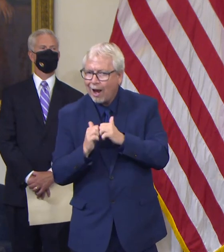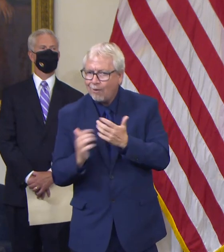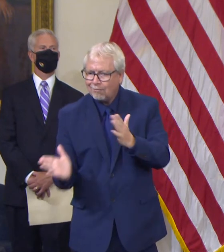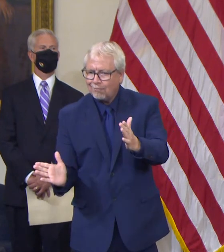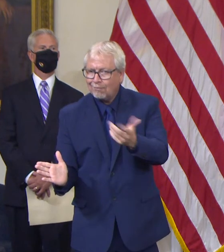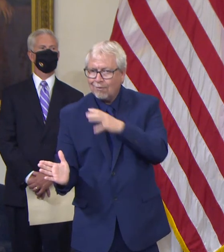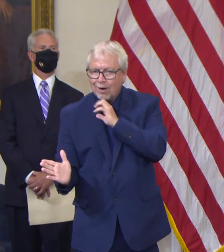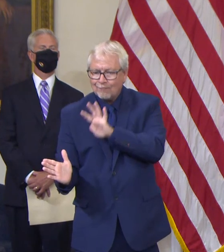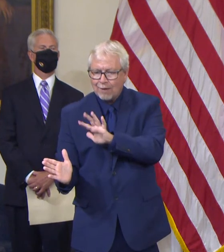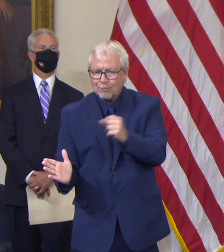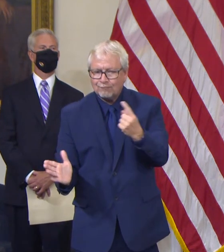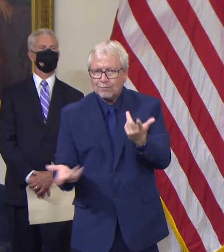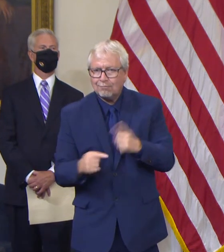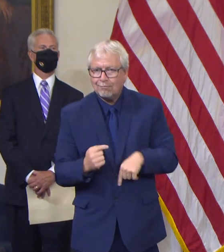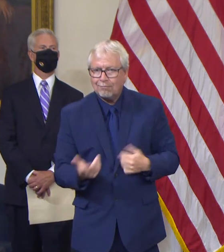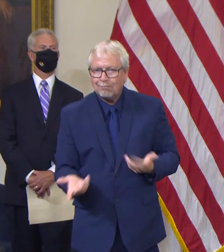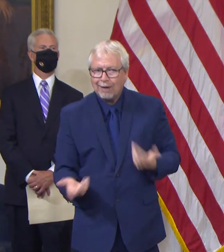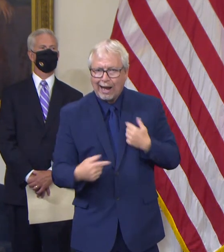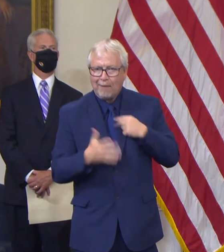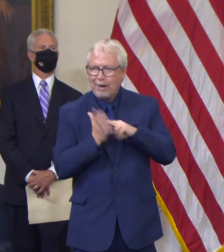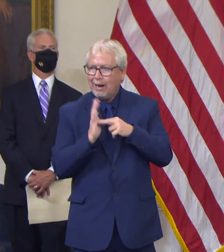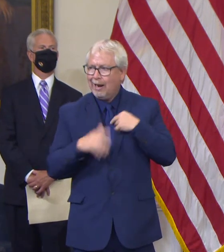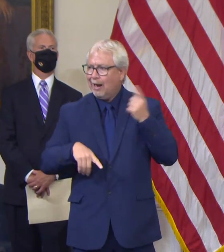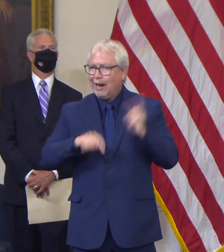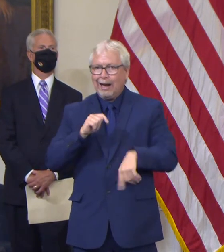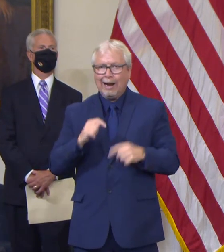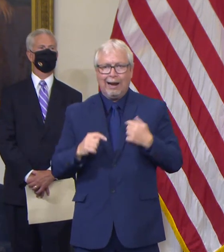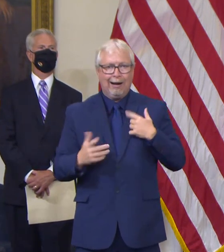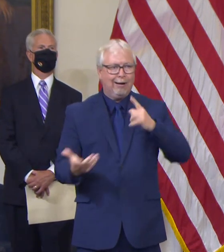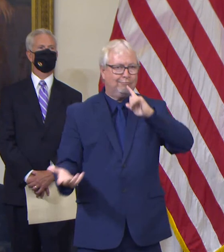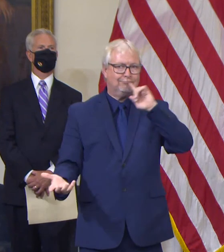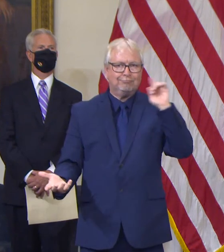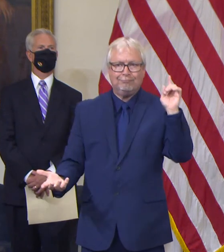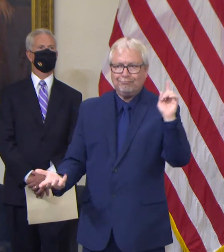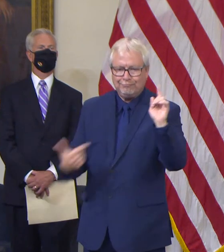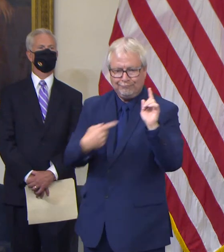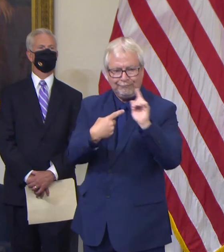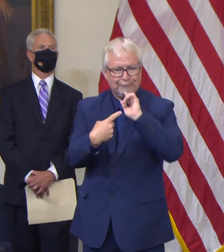We also I just mentioned because we've done so many that we haven't found the need for it, but we couldn't mandate